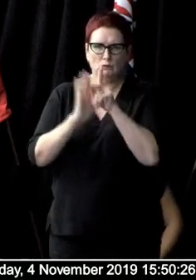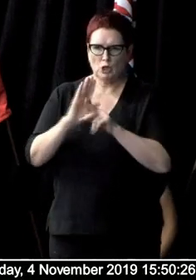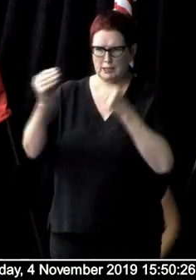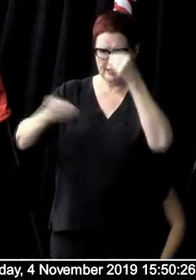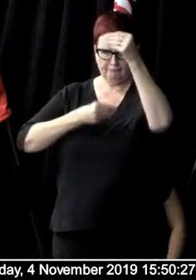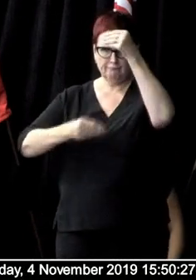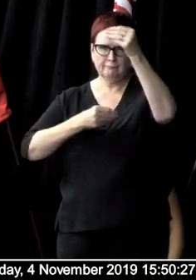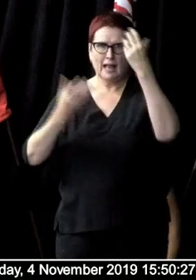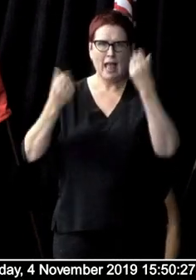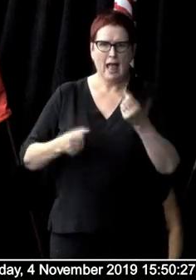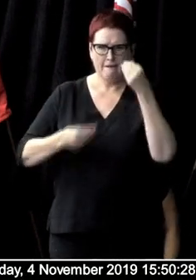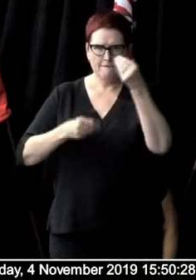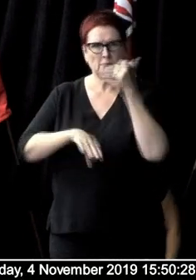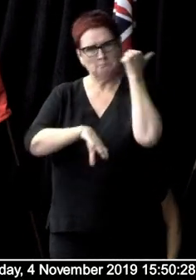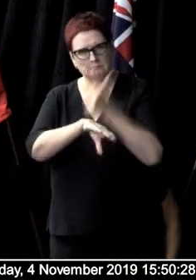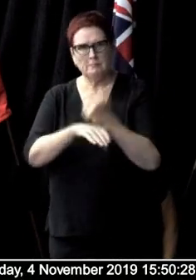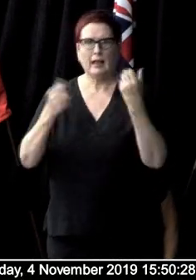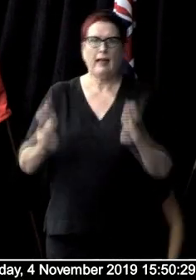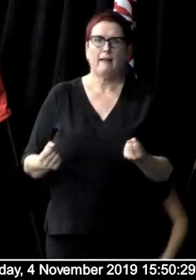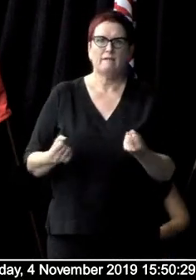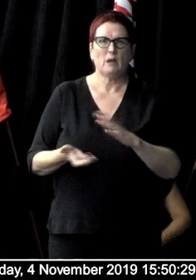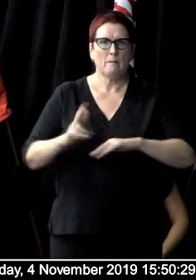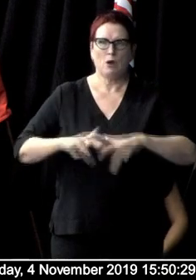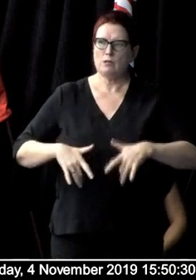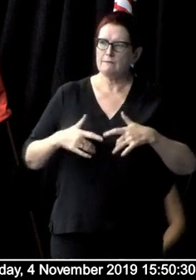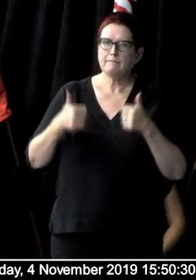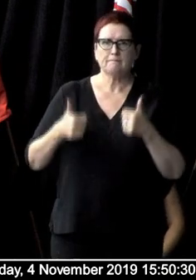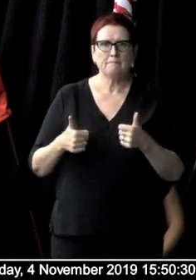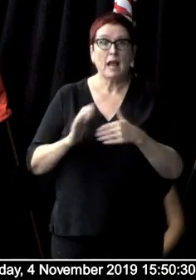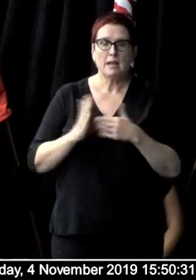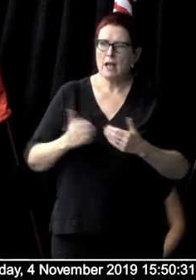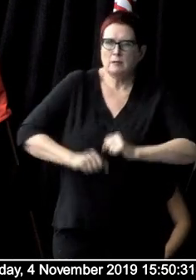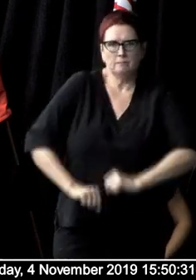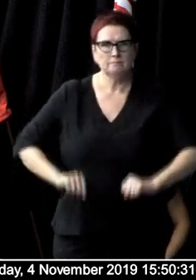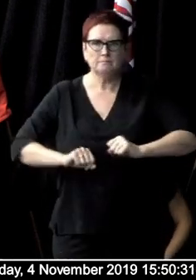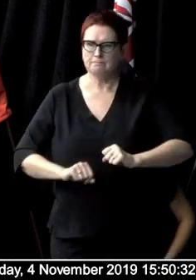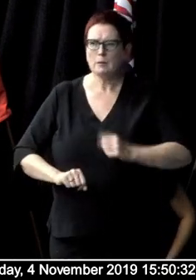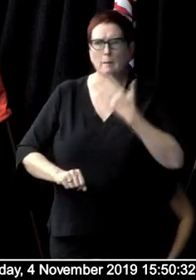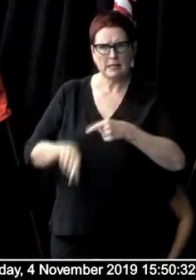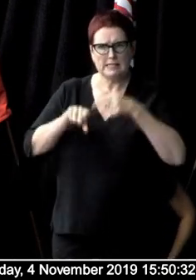project in place, and that they are demanding that it be put in place across